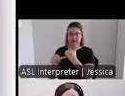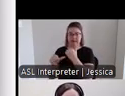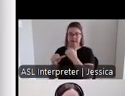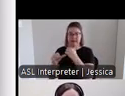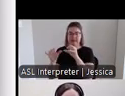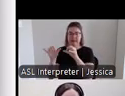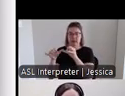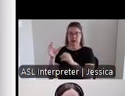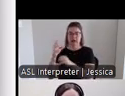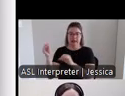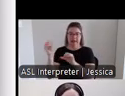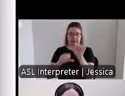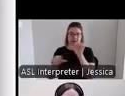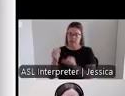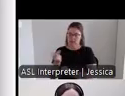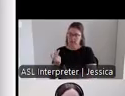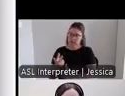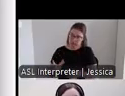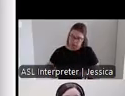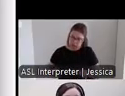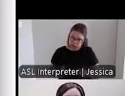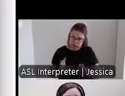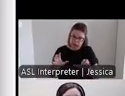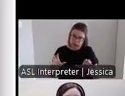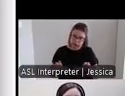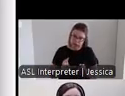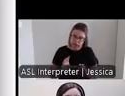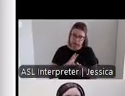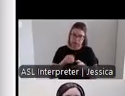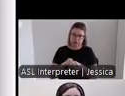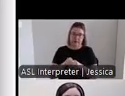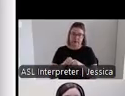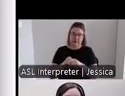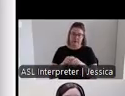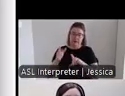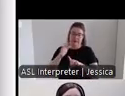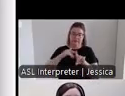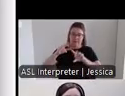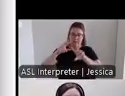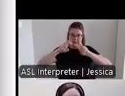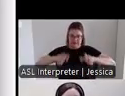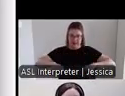for their efforts and contributions to the environmental scan and video database inventory.